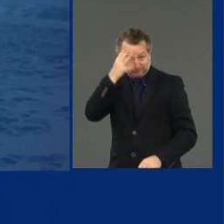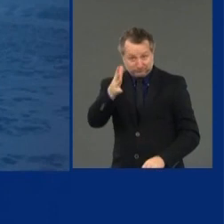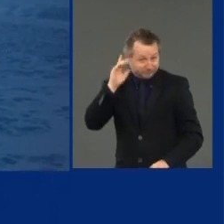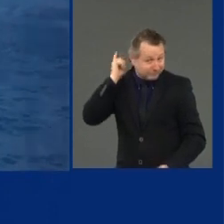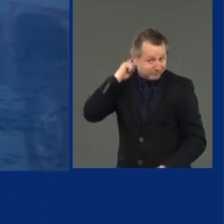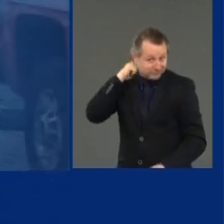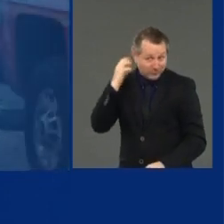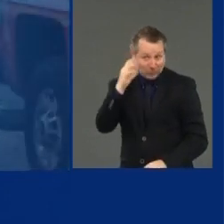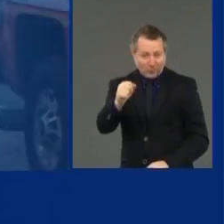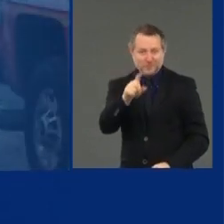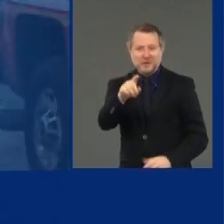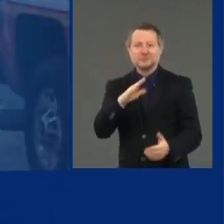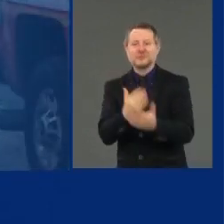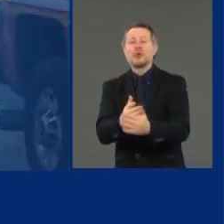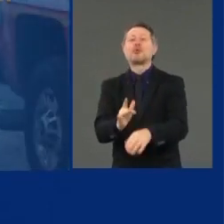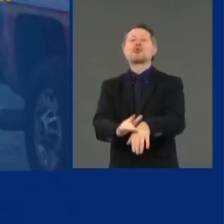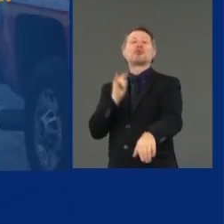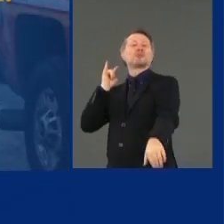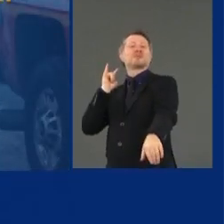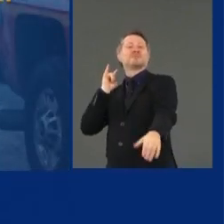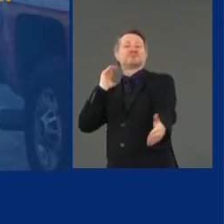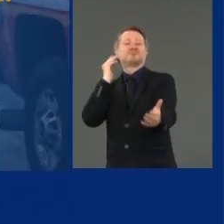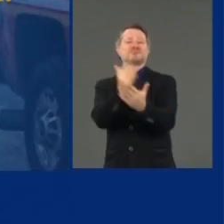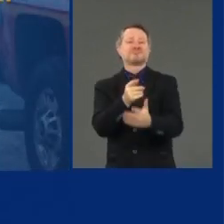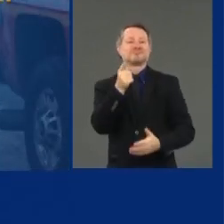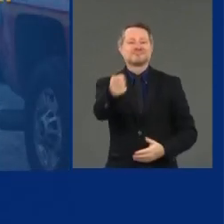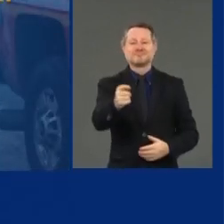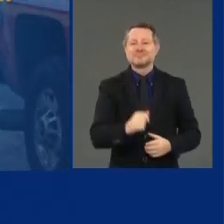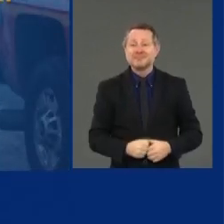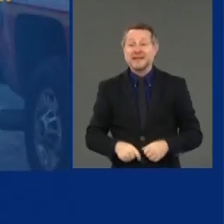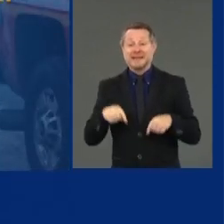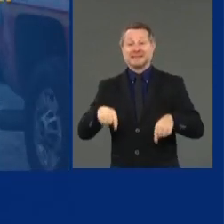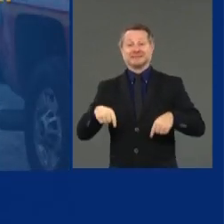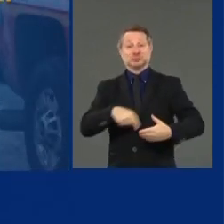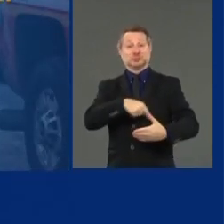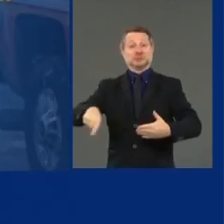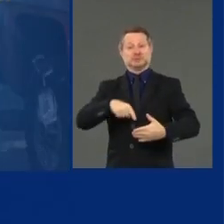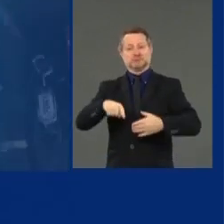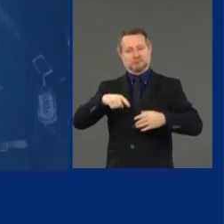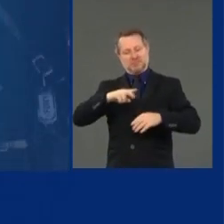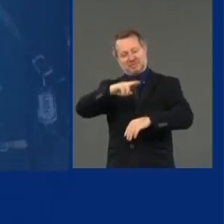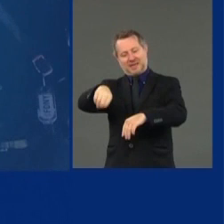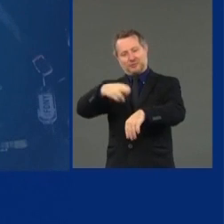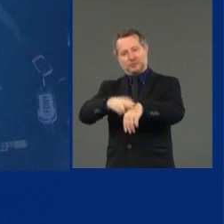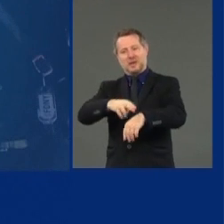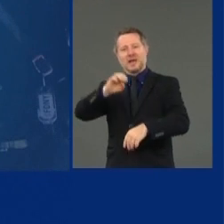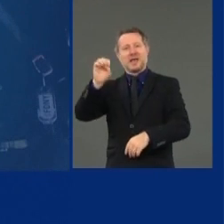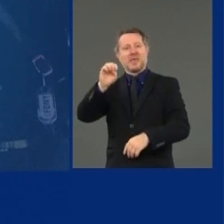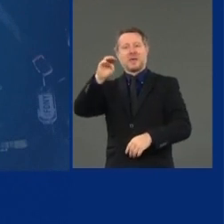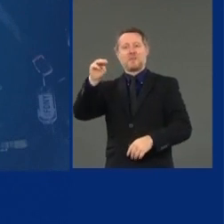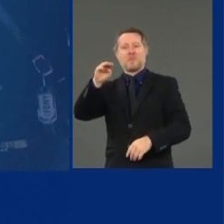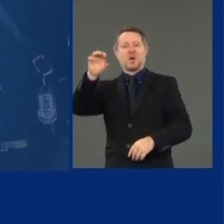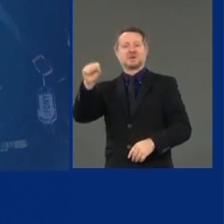VERY QUICKLY. SO TAKE THAT INTO CONSIDERATION